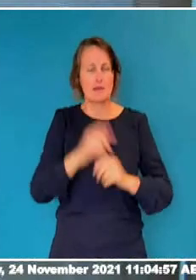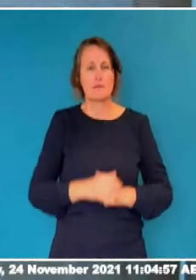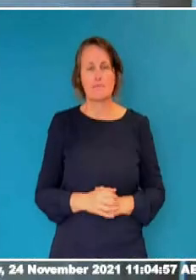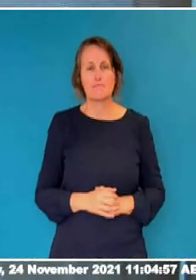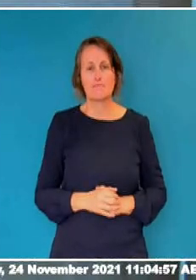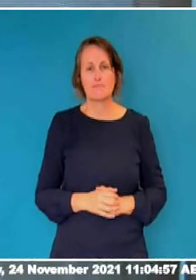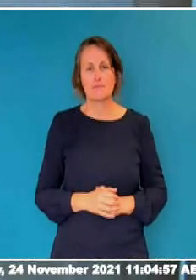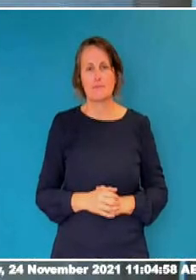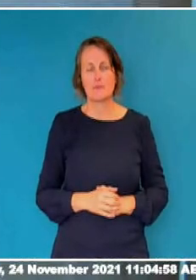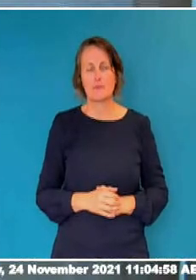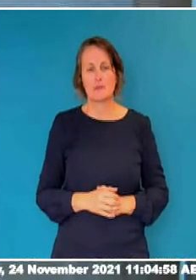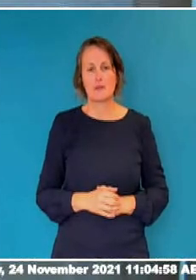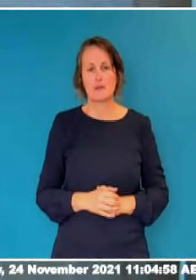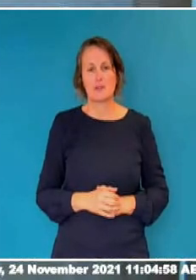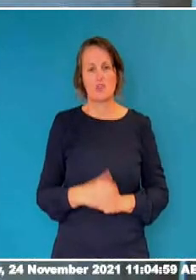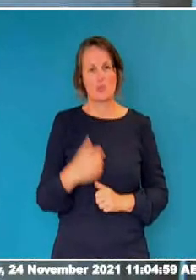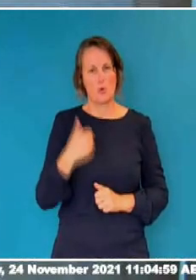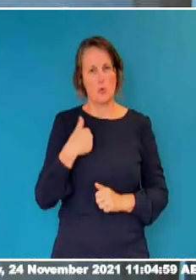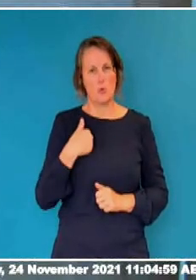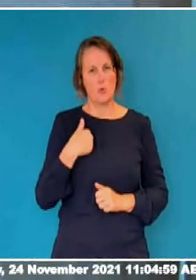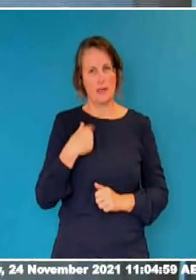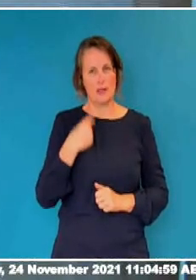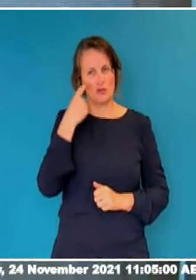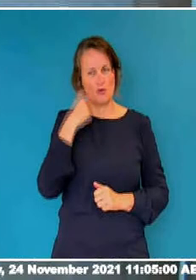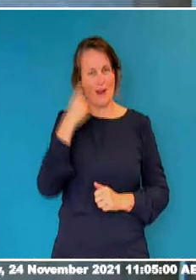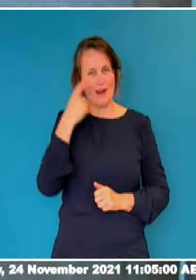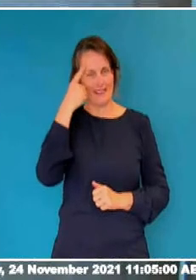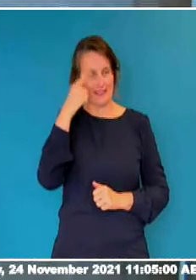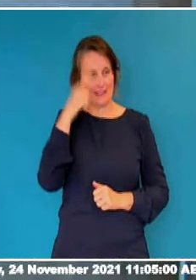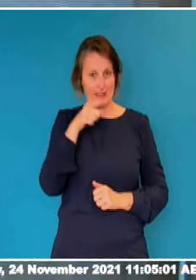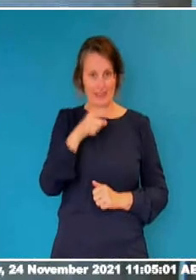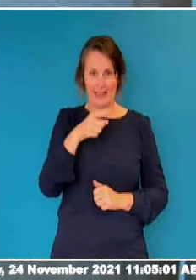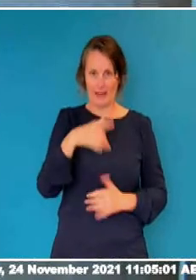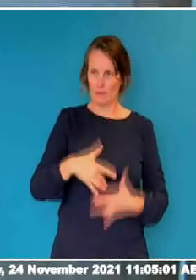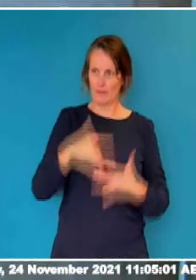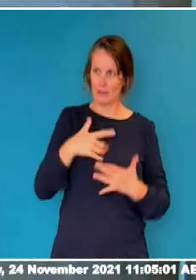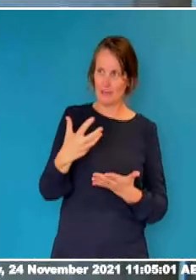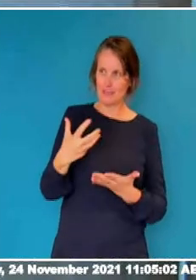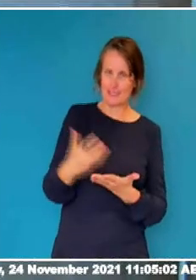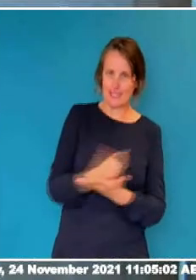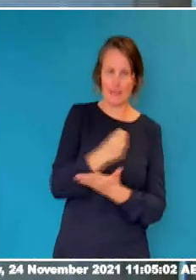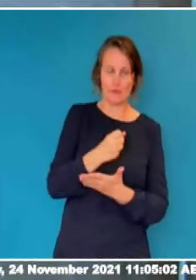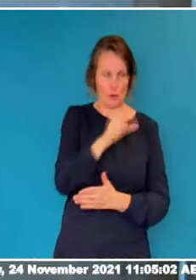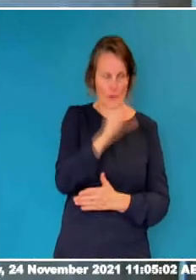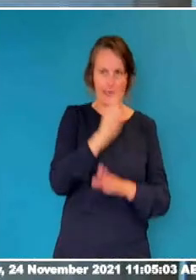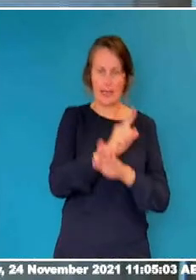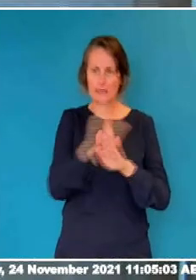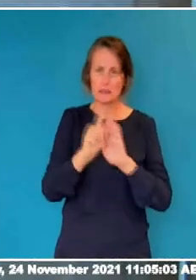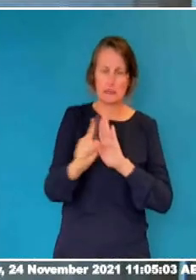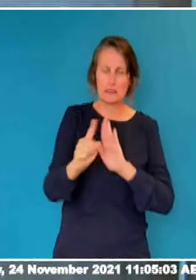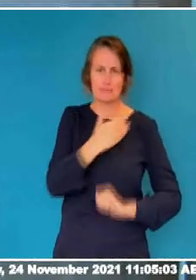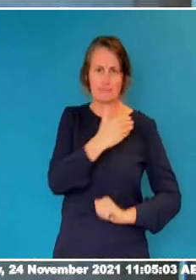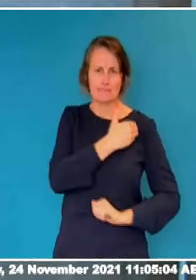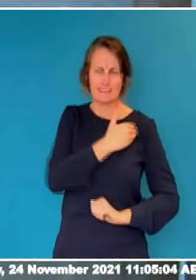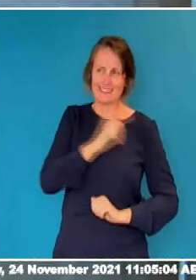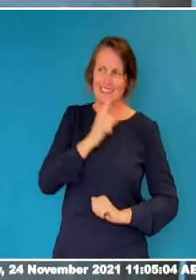psychological safety or ability to speak up. I guess what we've been doing is trying to educate our leaders and our colleagues around